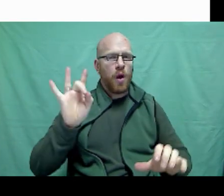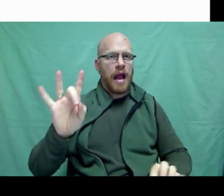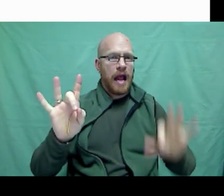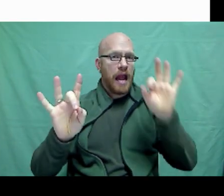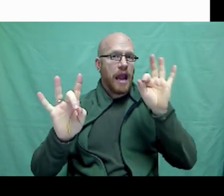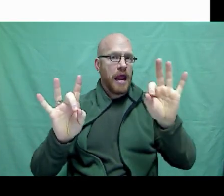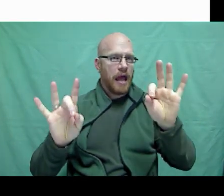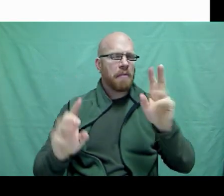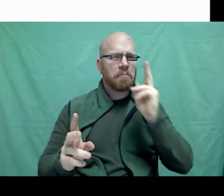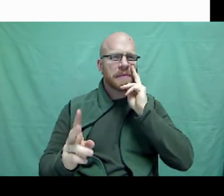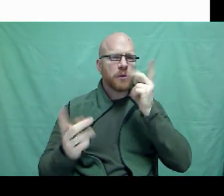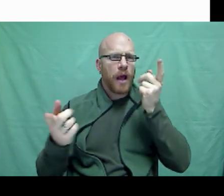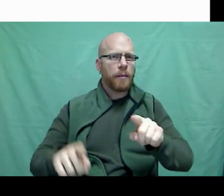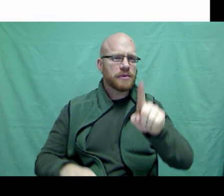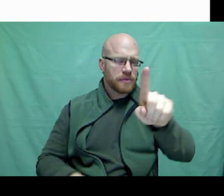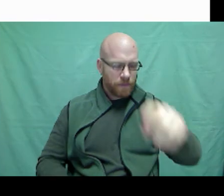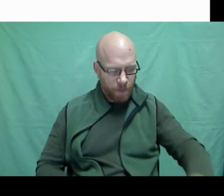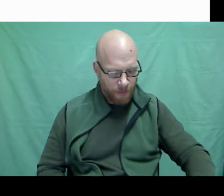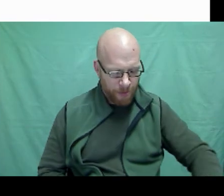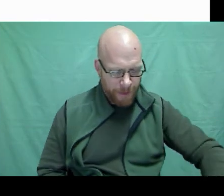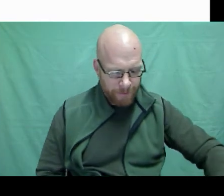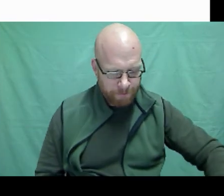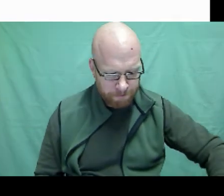I could do 8 and 9. Let's try that and see what happens.